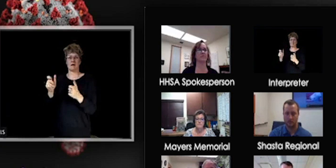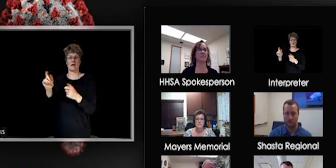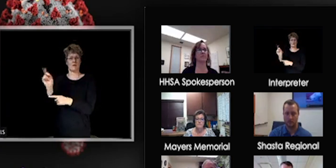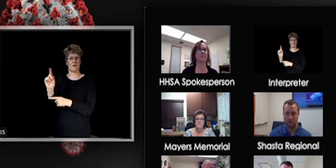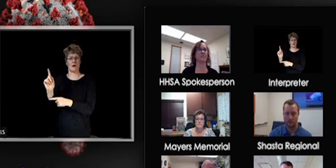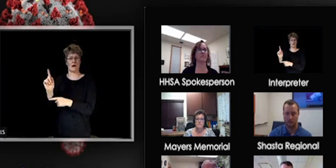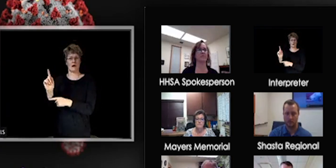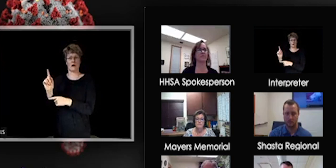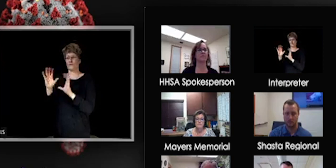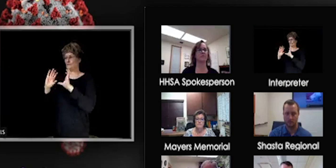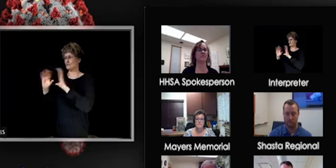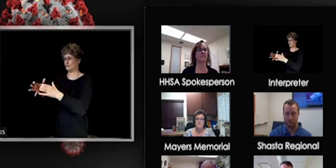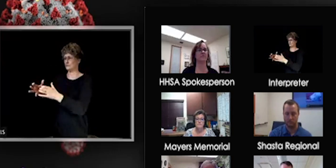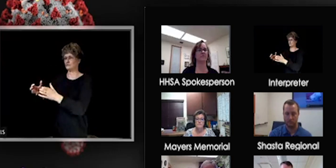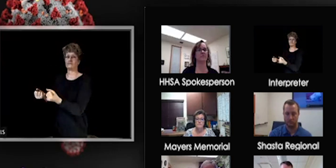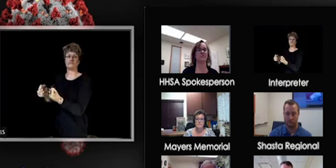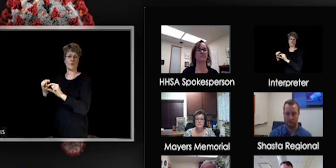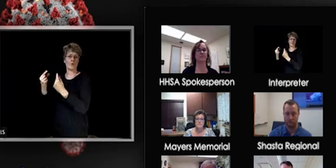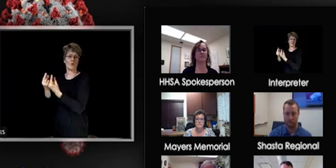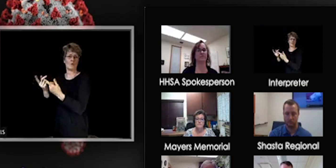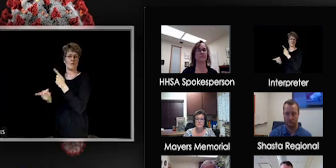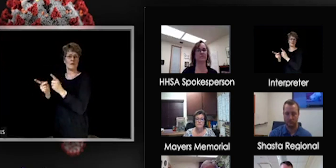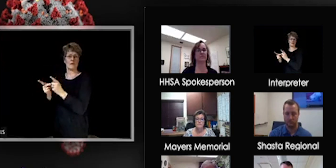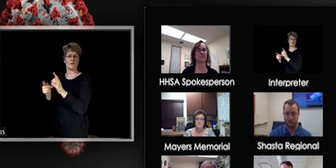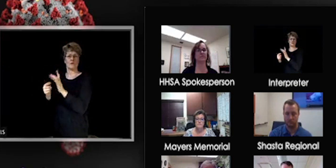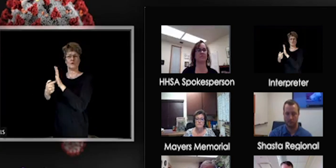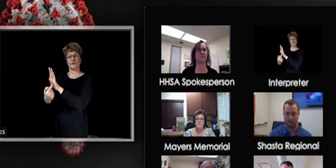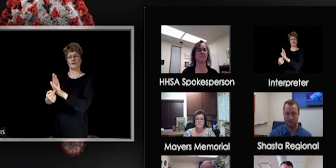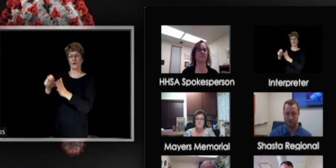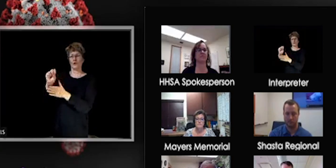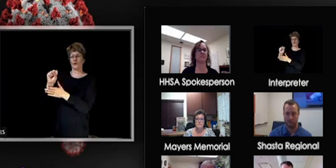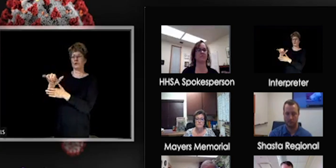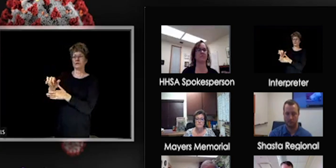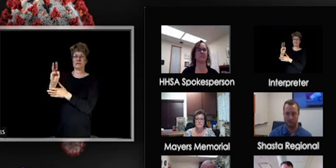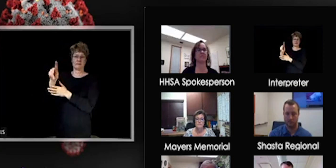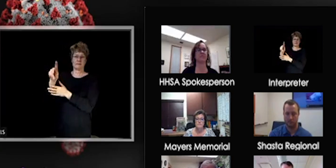symptoms and it’s sometimes more apparent and sometimes we put the pieces together a